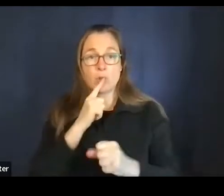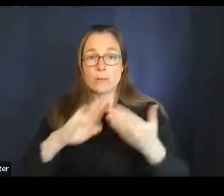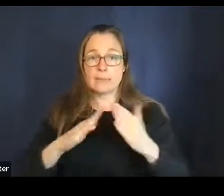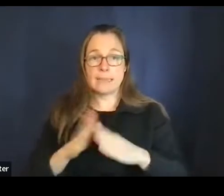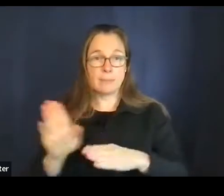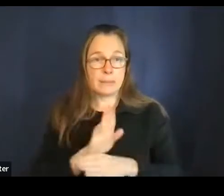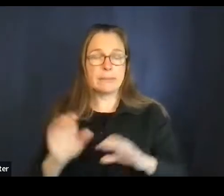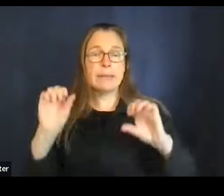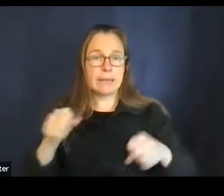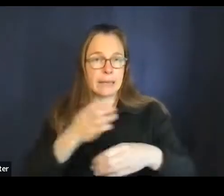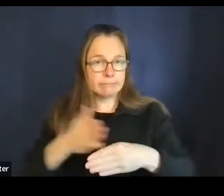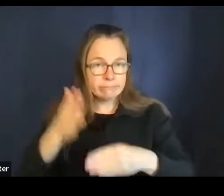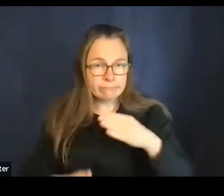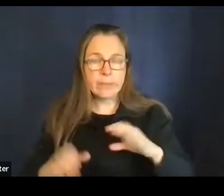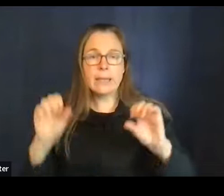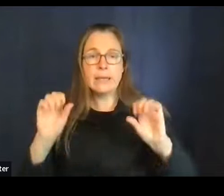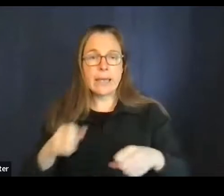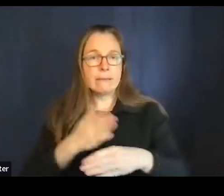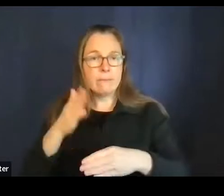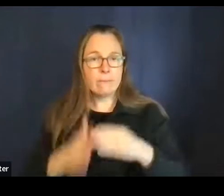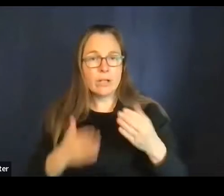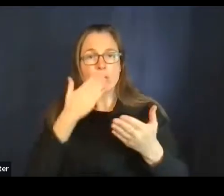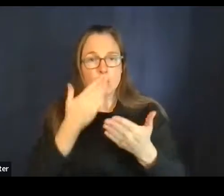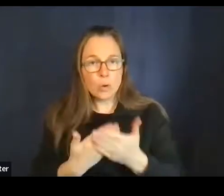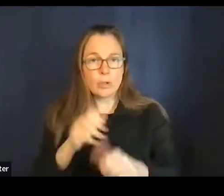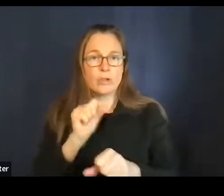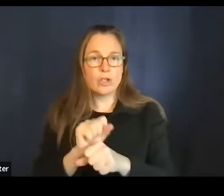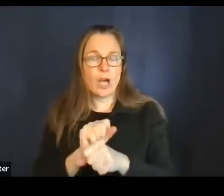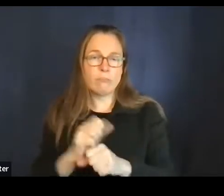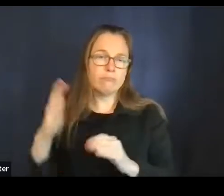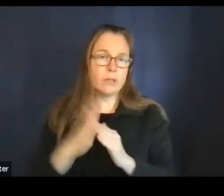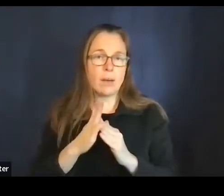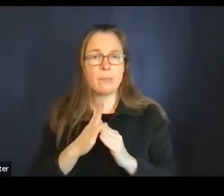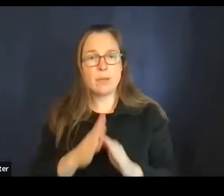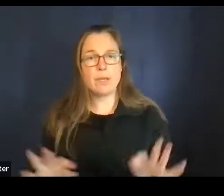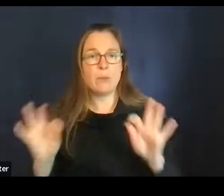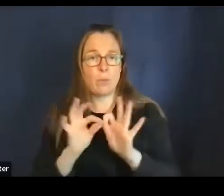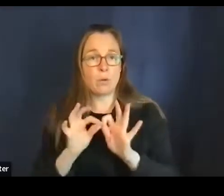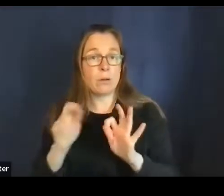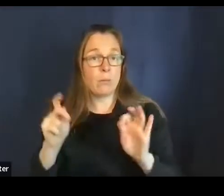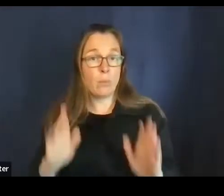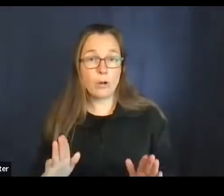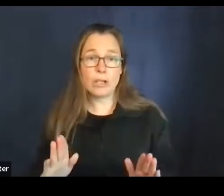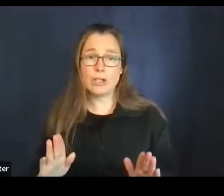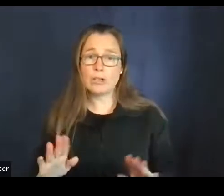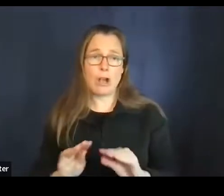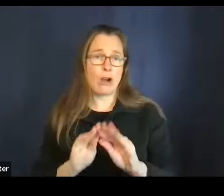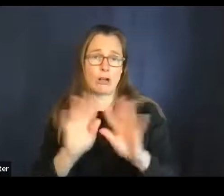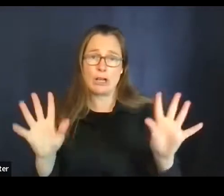and gets done well is our highest priority. Portlanders made it loud and clear. There is no time to wait.